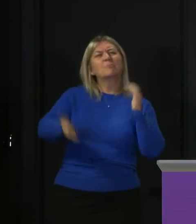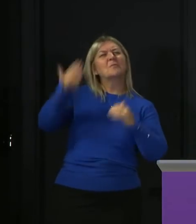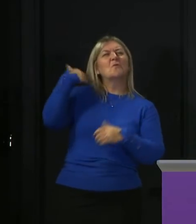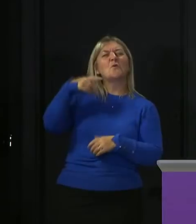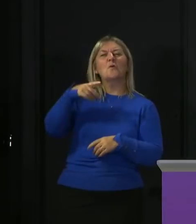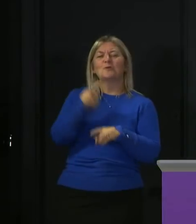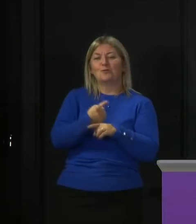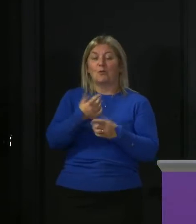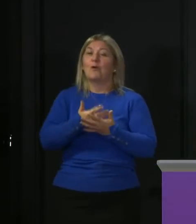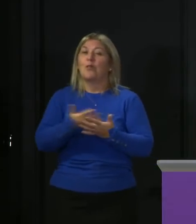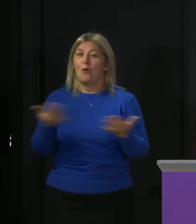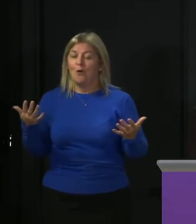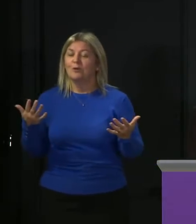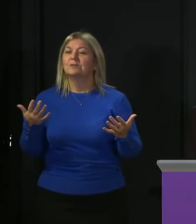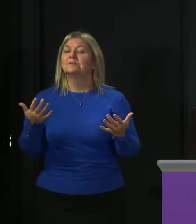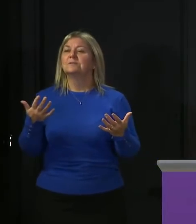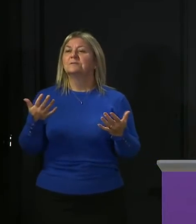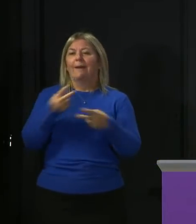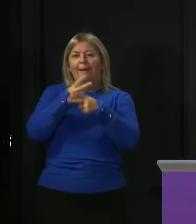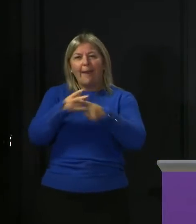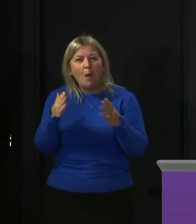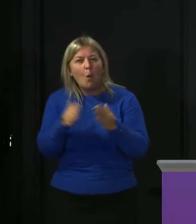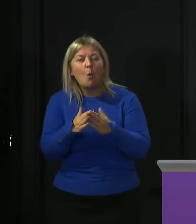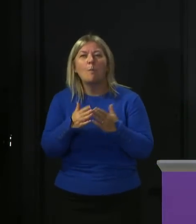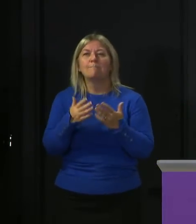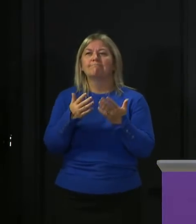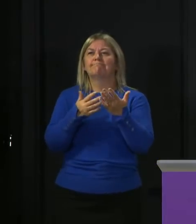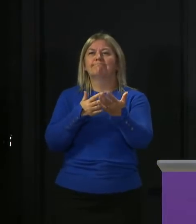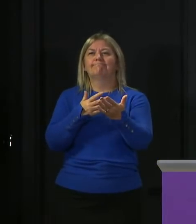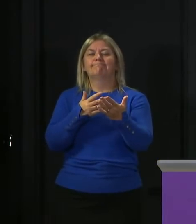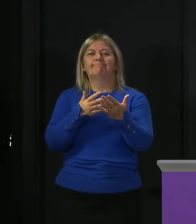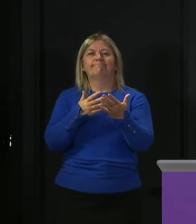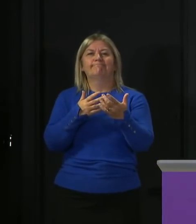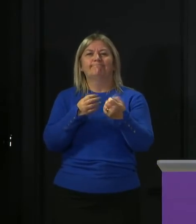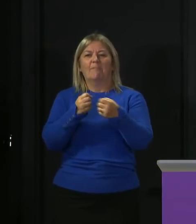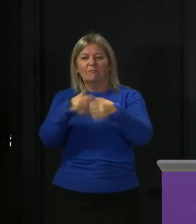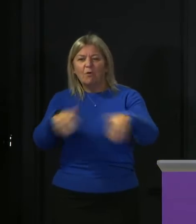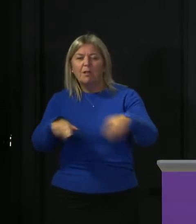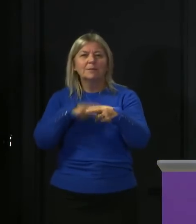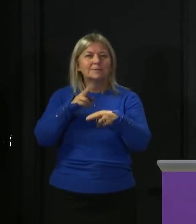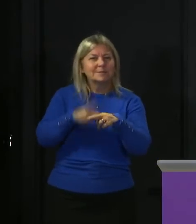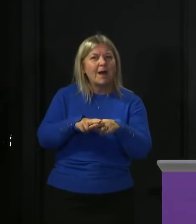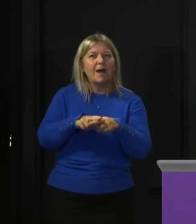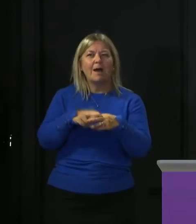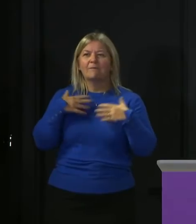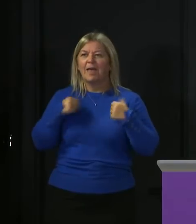rightly and properly, about care homes and frontline health workers, not exclusively,